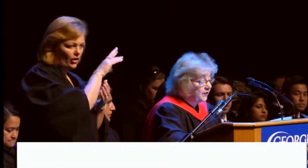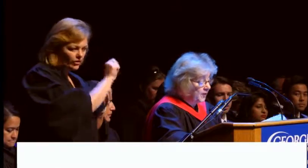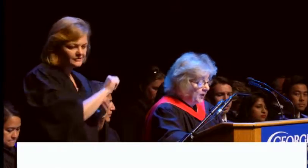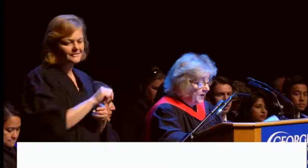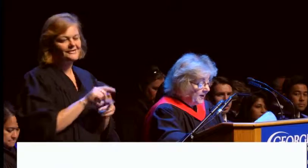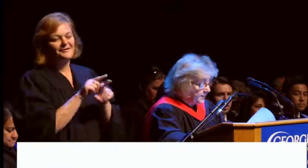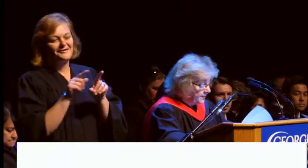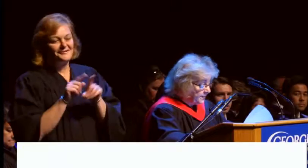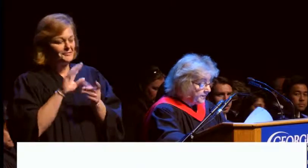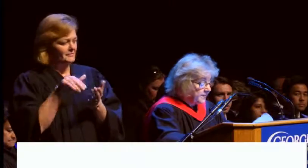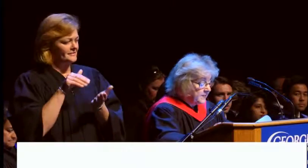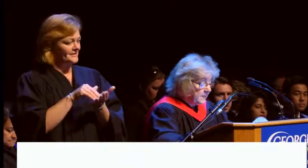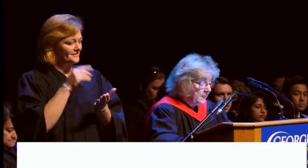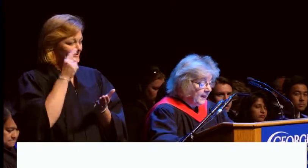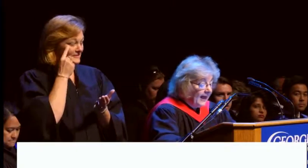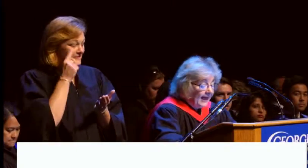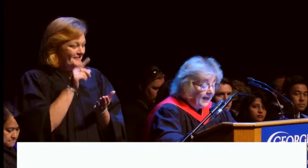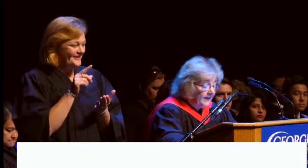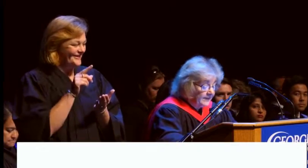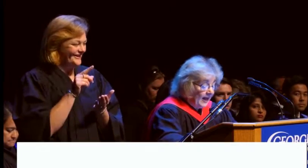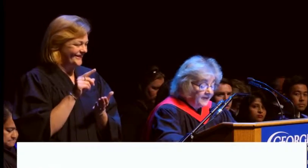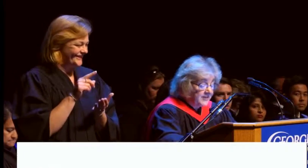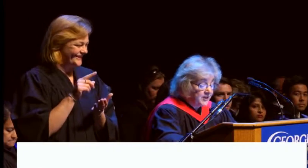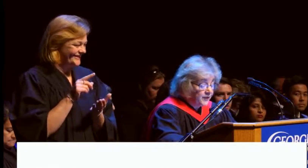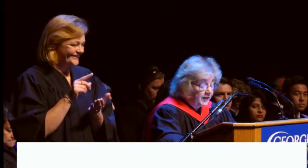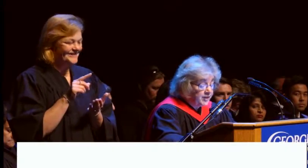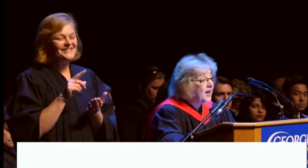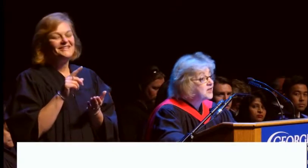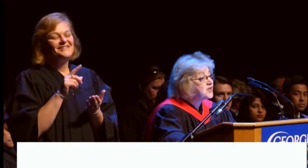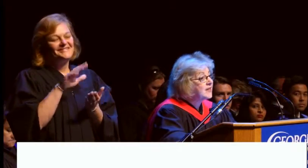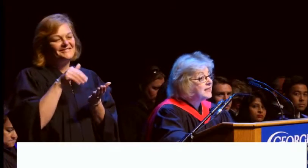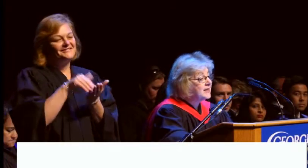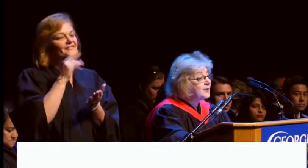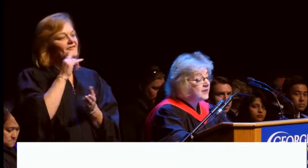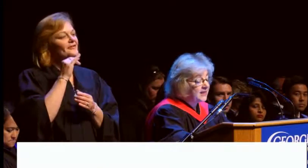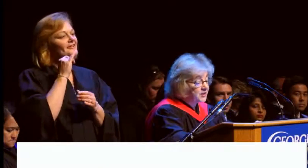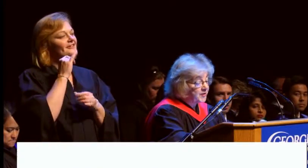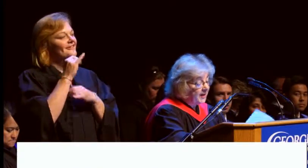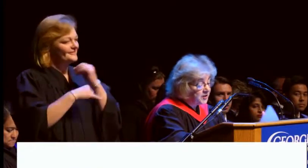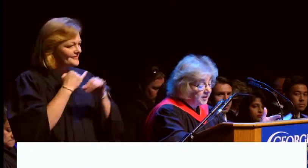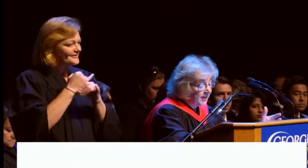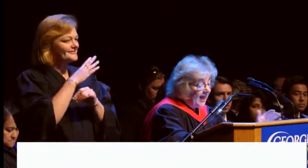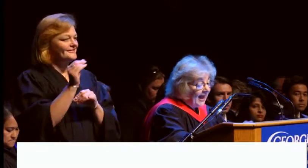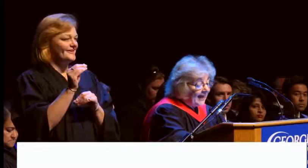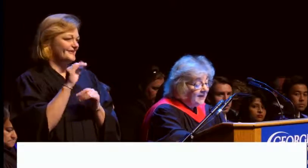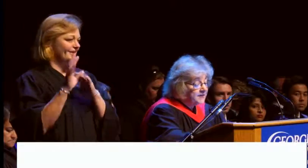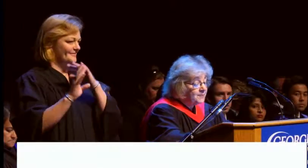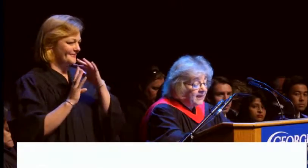FOR -- AND THE CENTRE FOR INTERNATIONAL AND IMMIGRANT EDUCATION GIVES ME AN